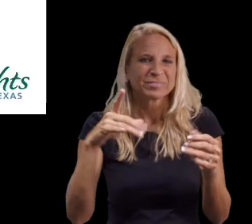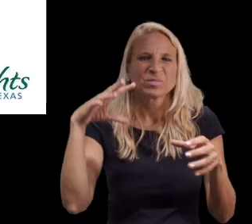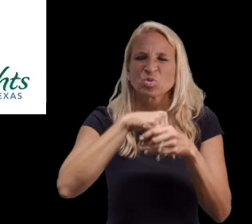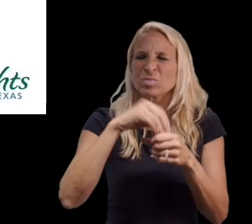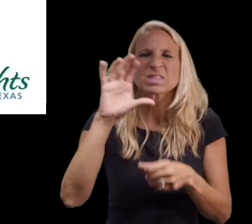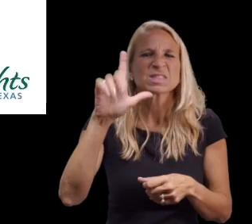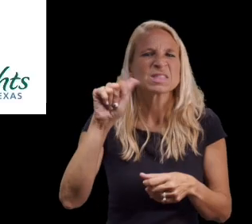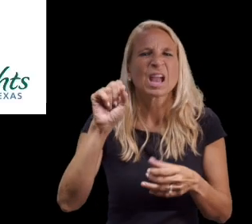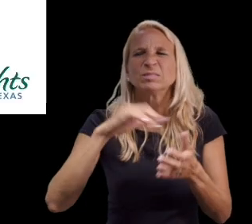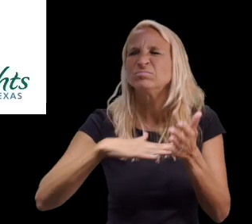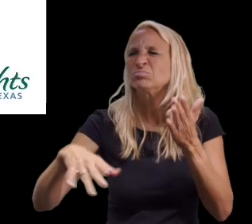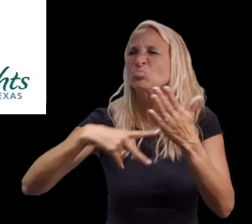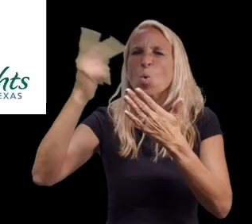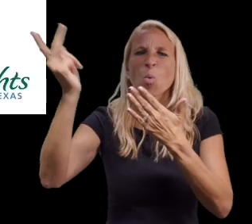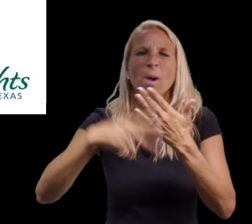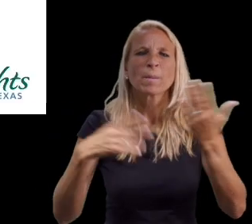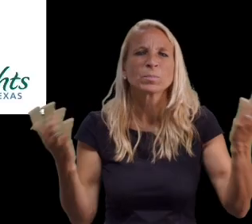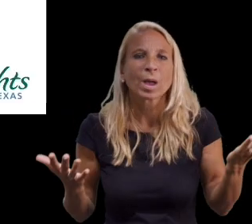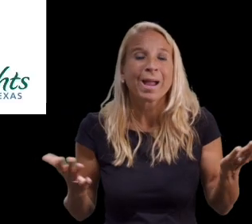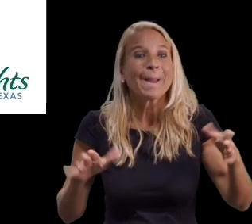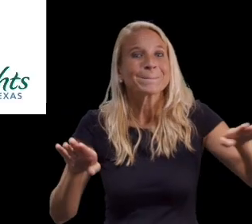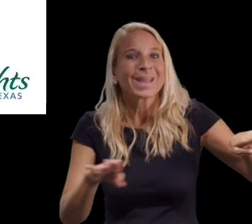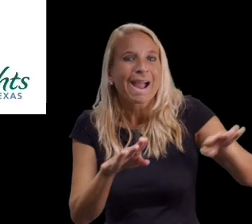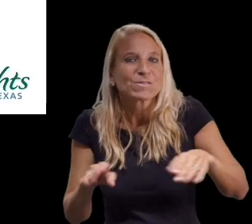What is included in the CLASS waiver program?